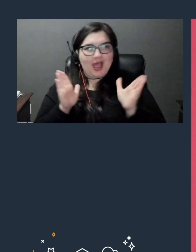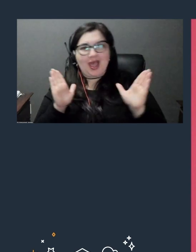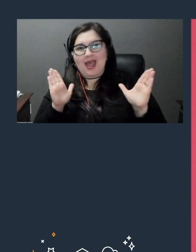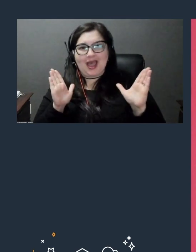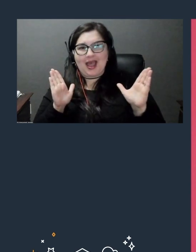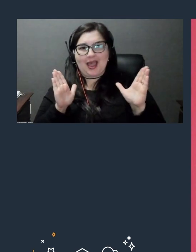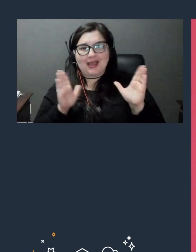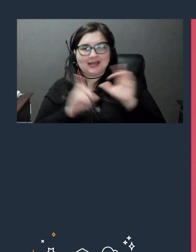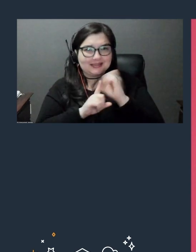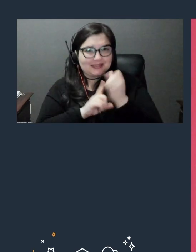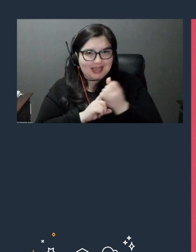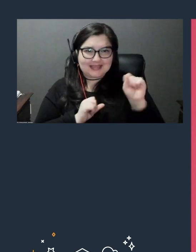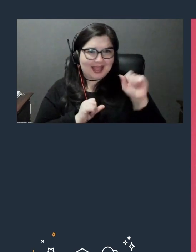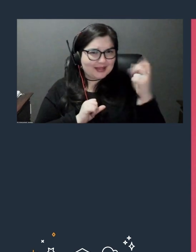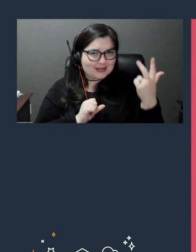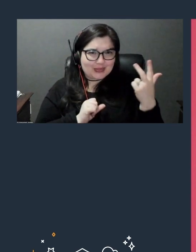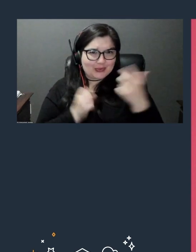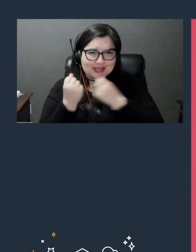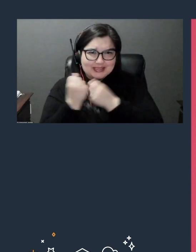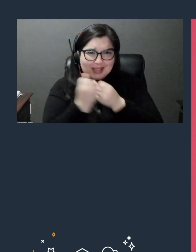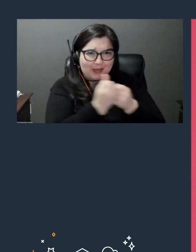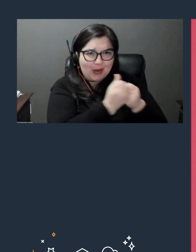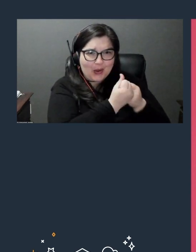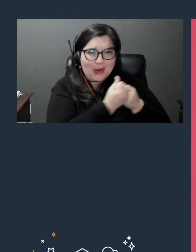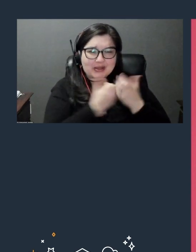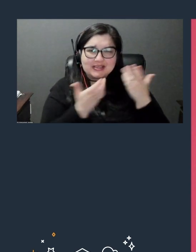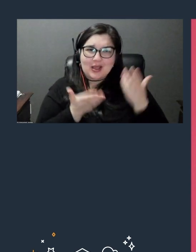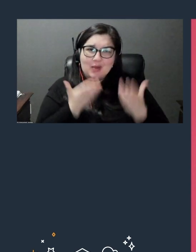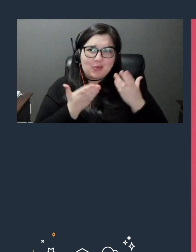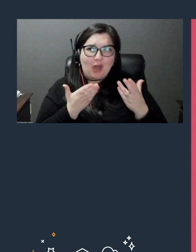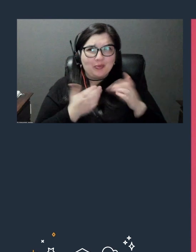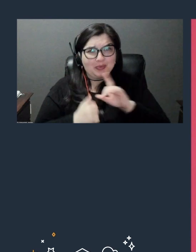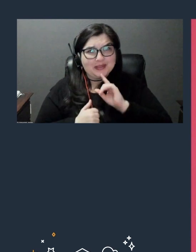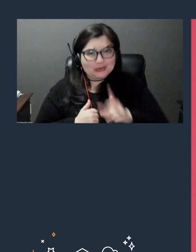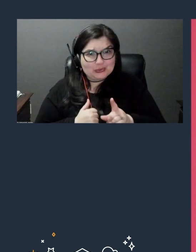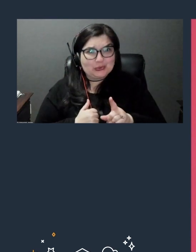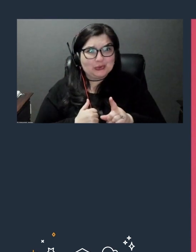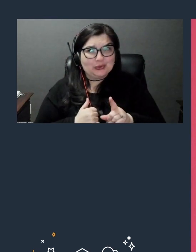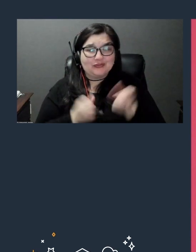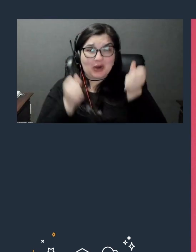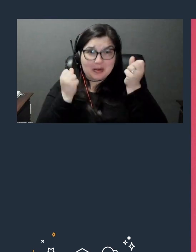You know, it's probably true for the bulk of users of cloud storage and S3